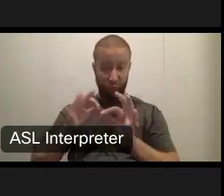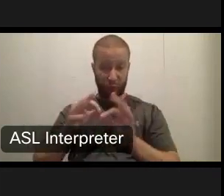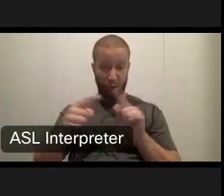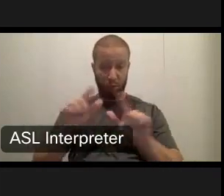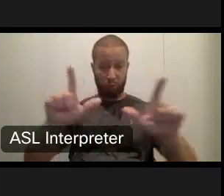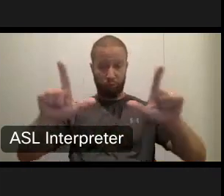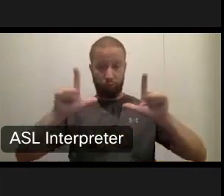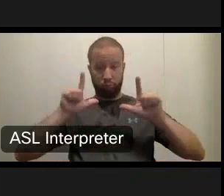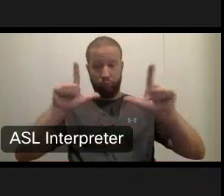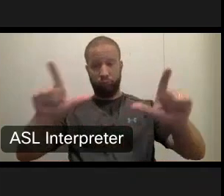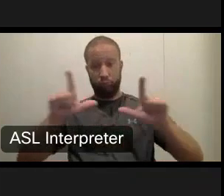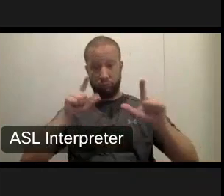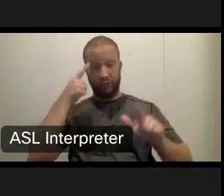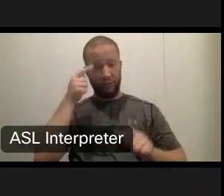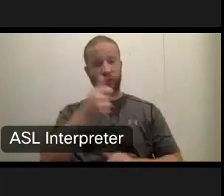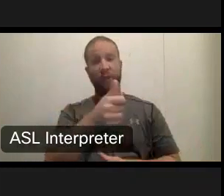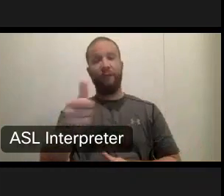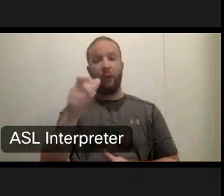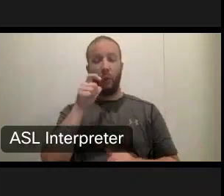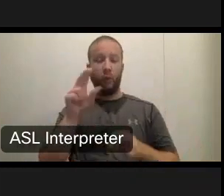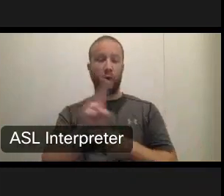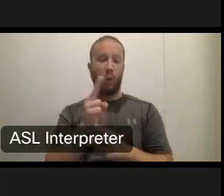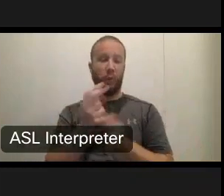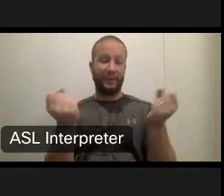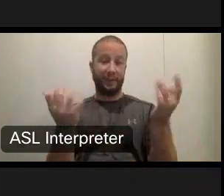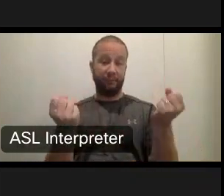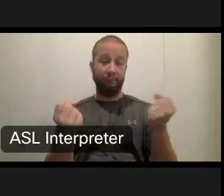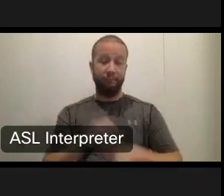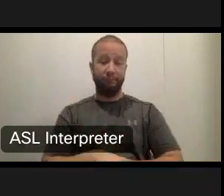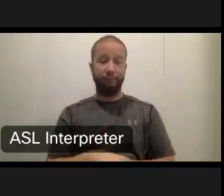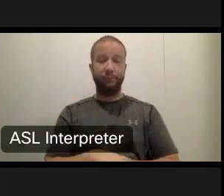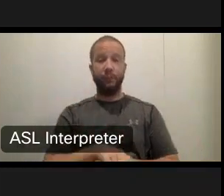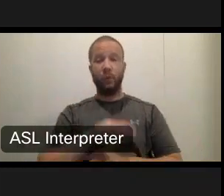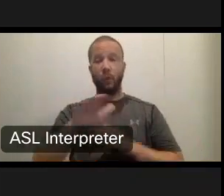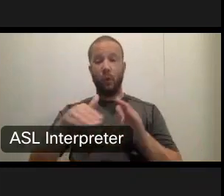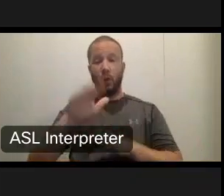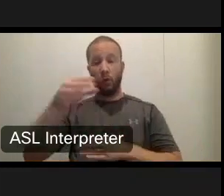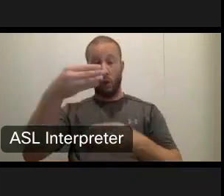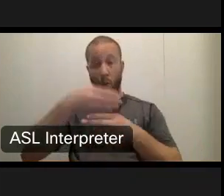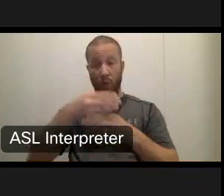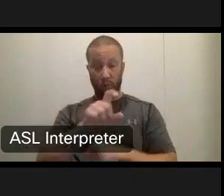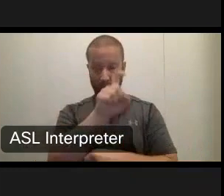size of the stage window close any open panels participants shot and Q a